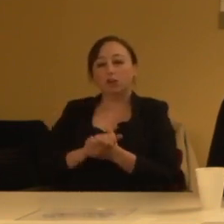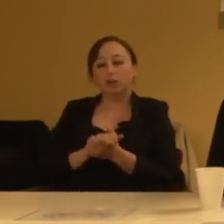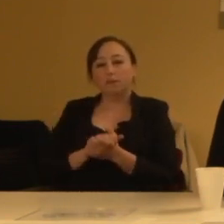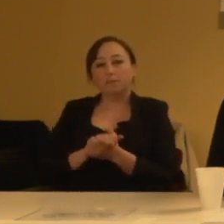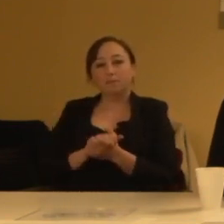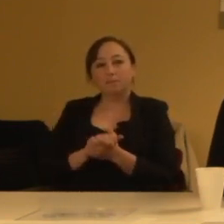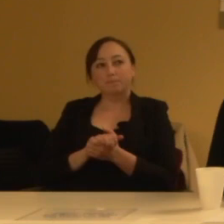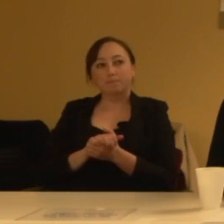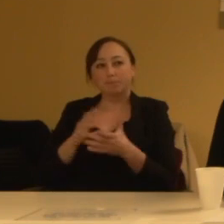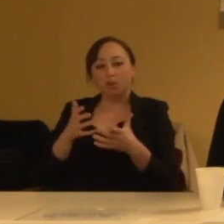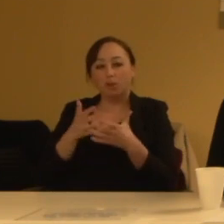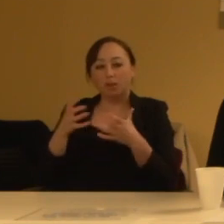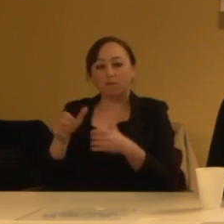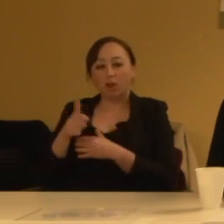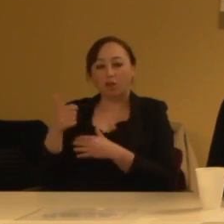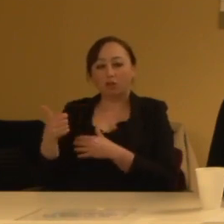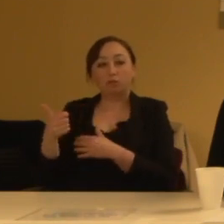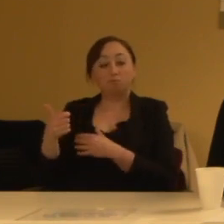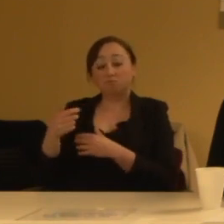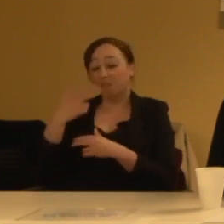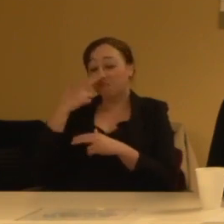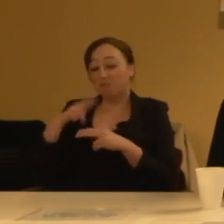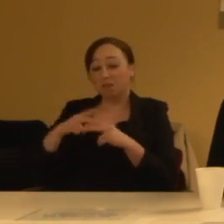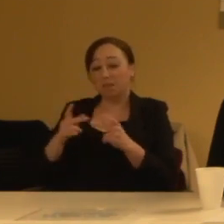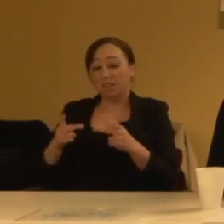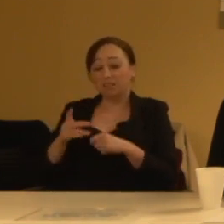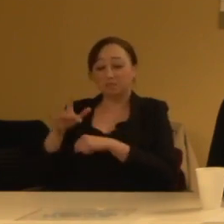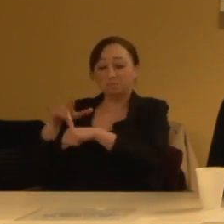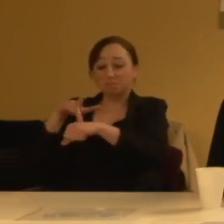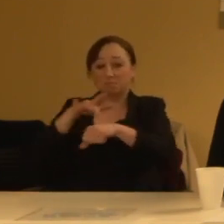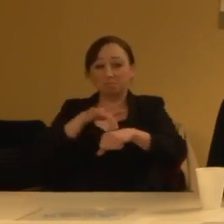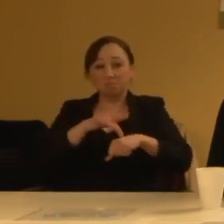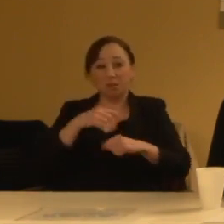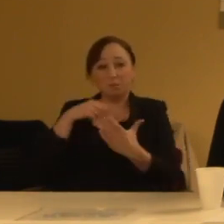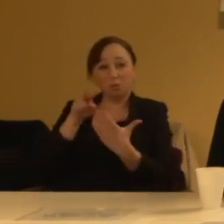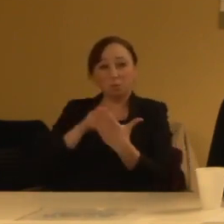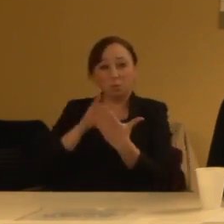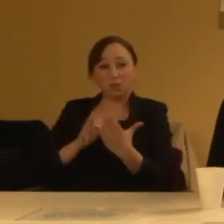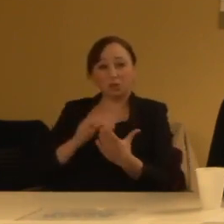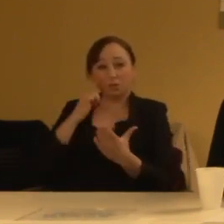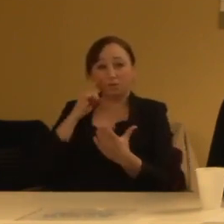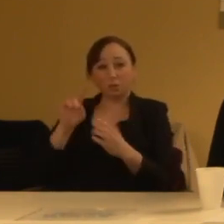And just lots of other really fun places. I'm a reader for quite a few places and you know,